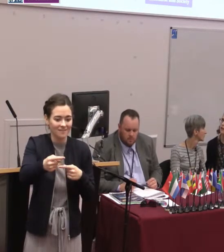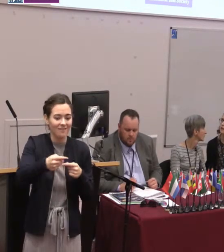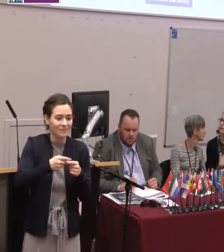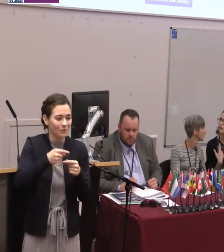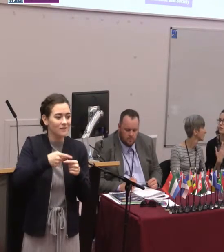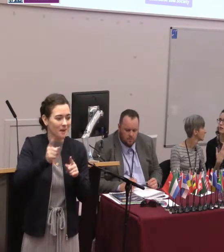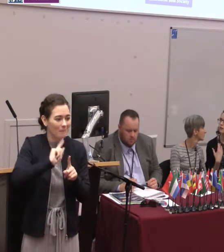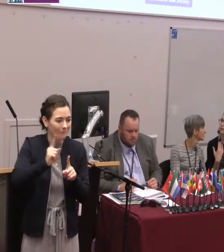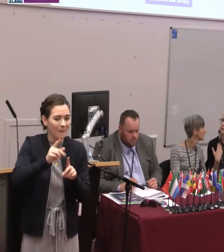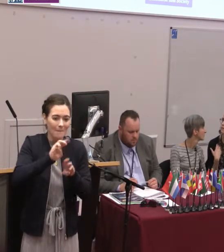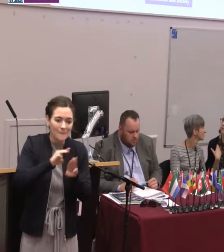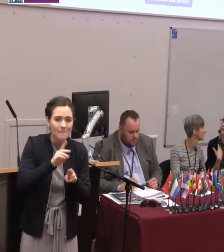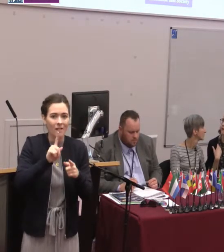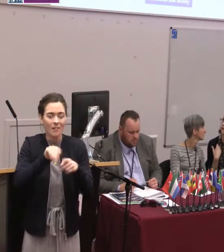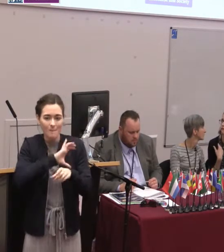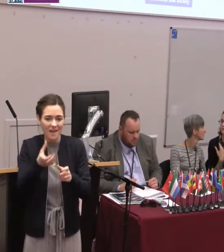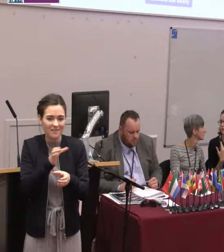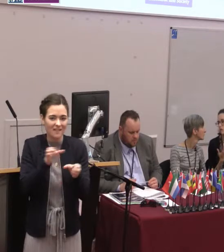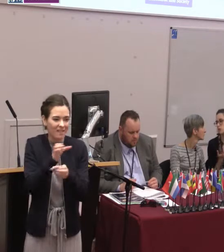And the result of this is very negative.